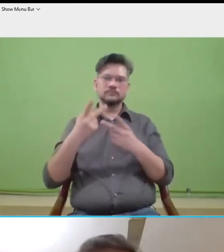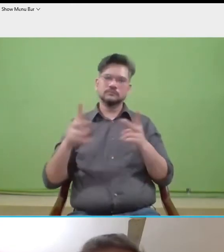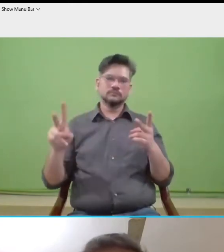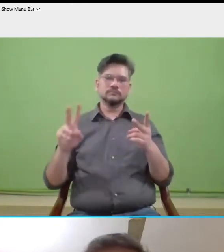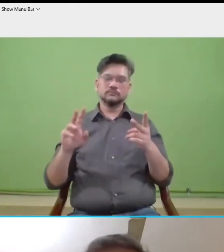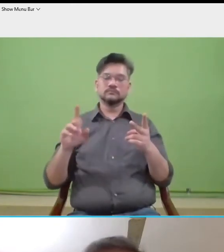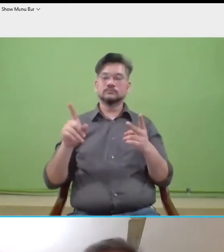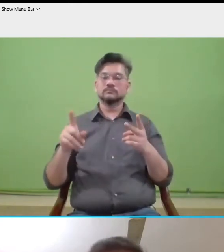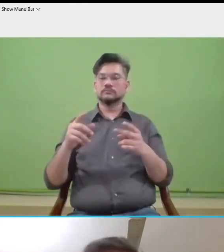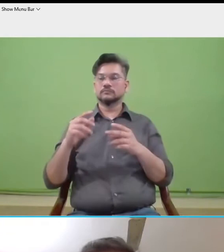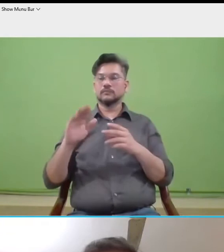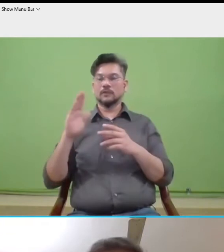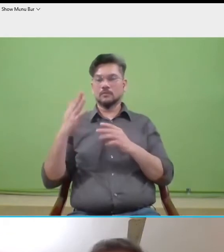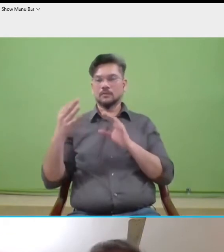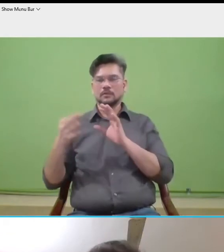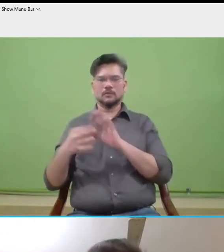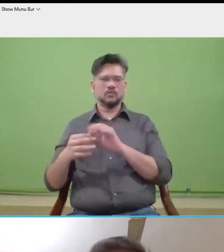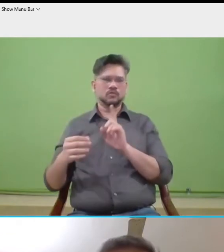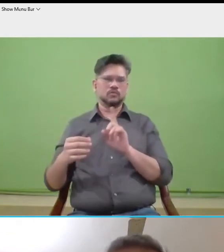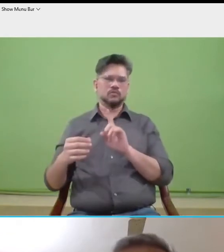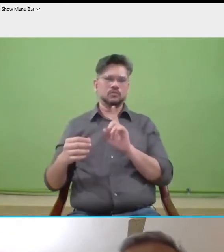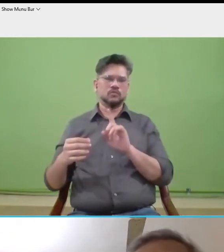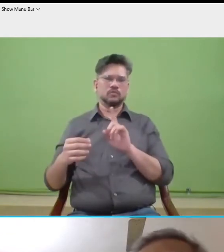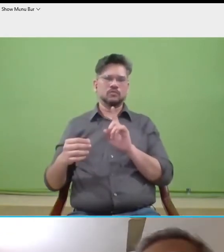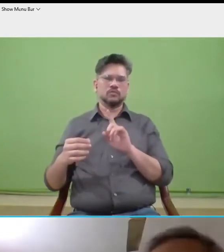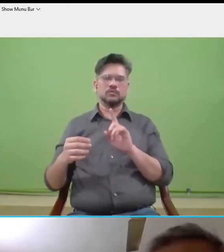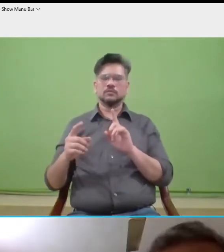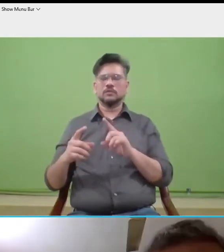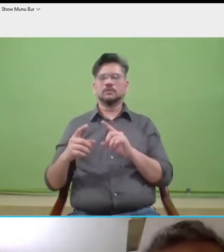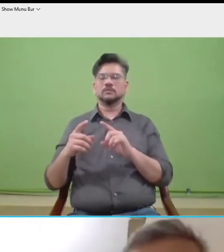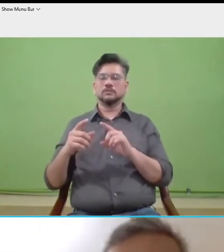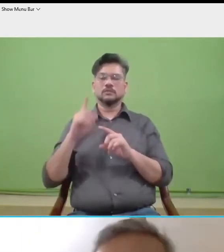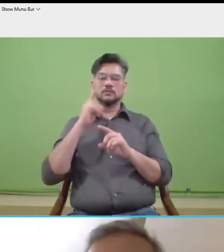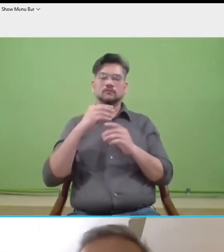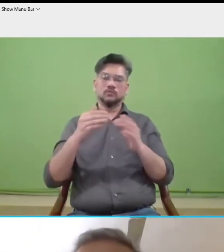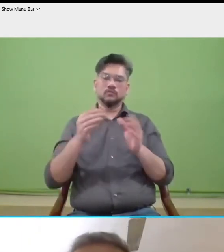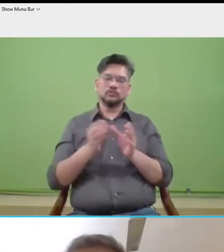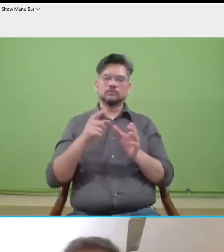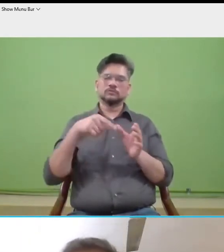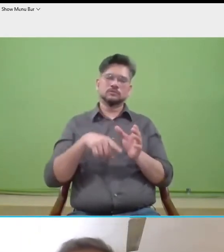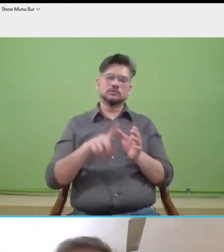you know not because of Tamil but because of the deaf community itself will create that variety